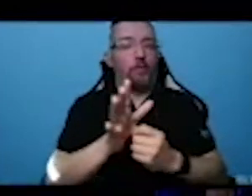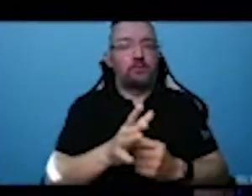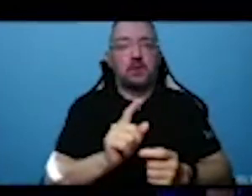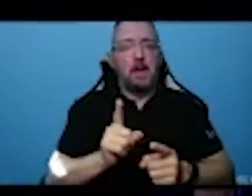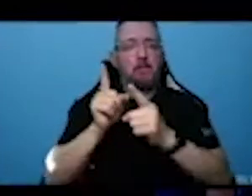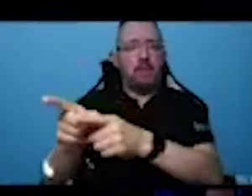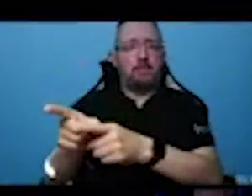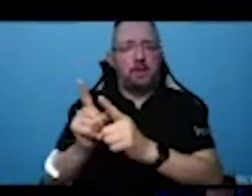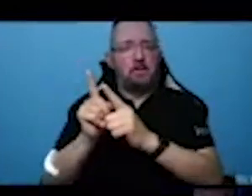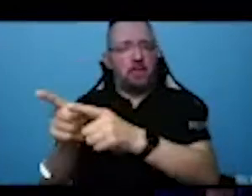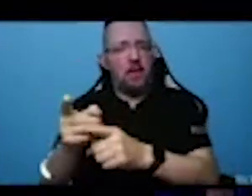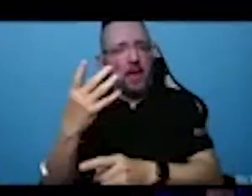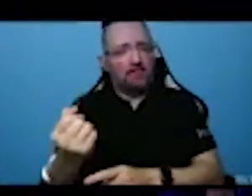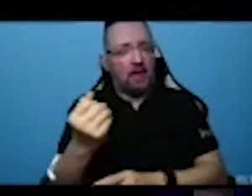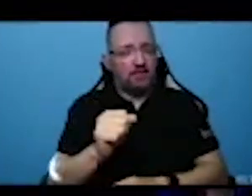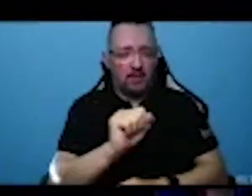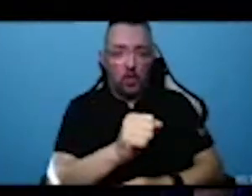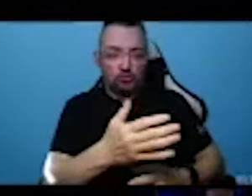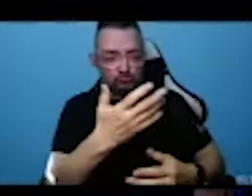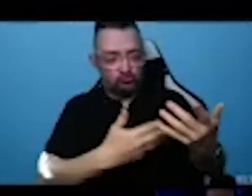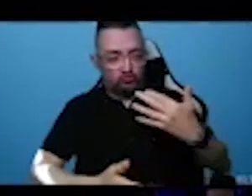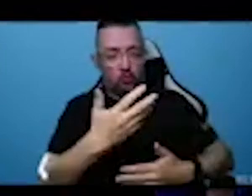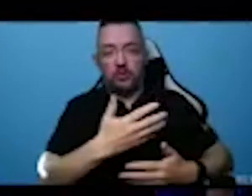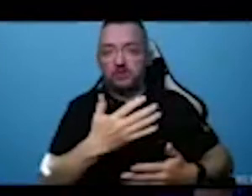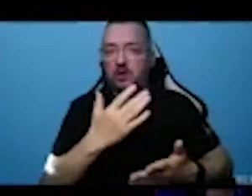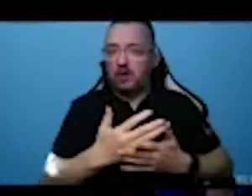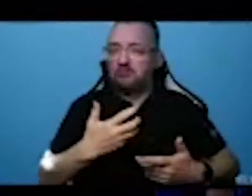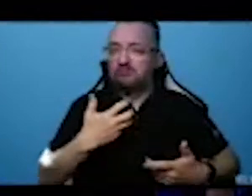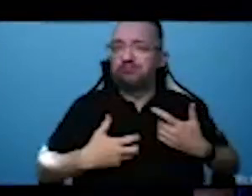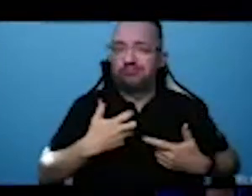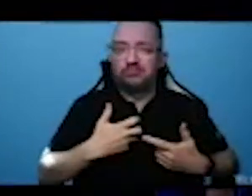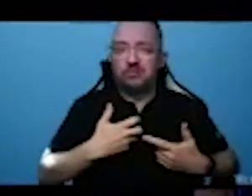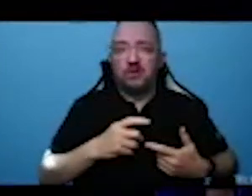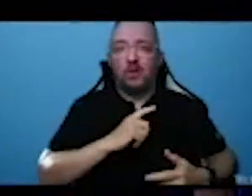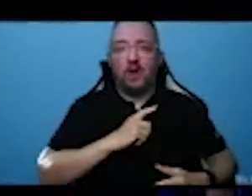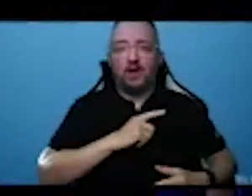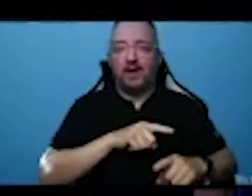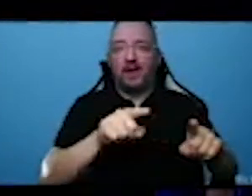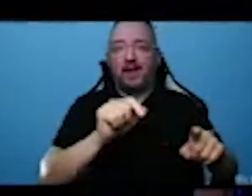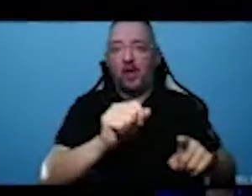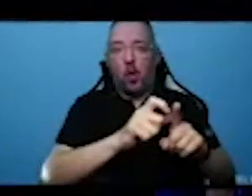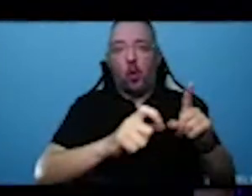the stories directly from those young people of how people in their community, were blaming them for the pandemic.